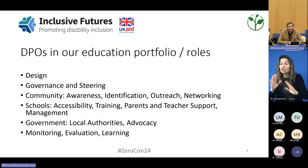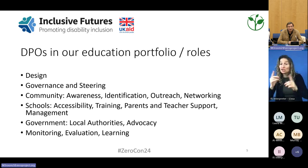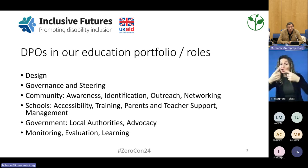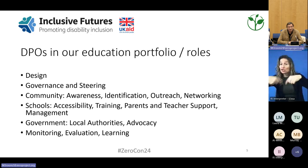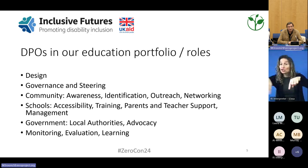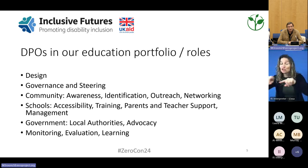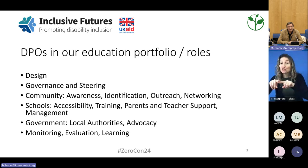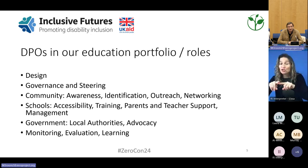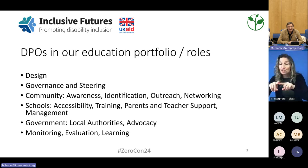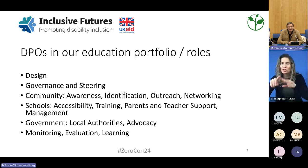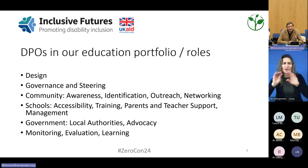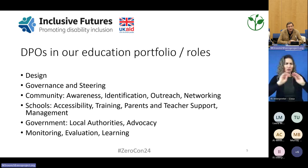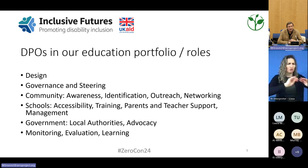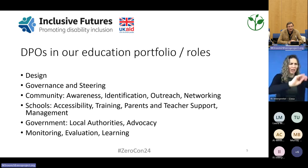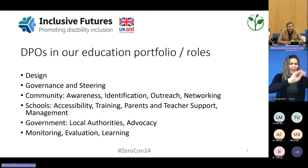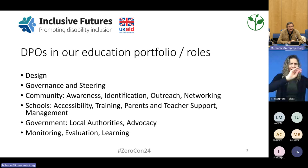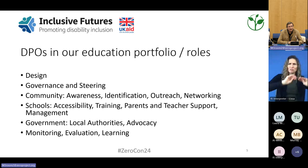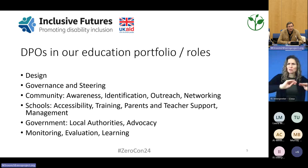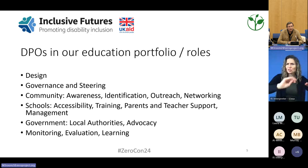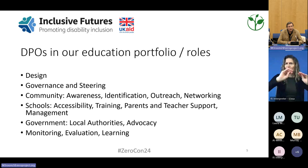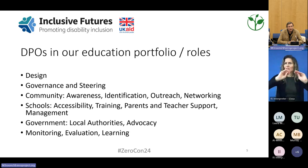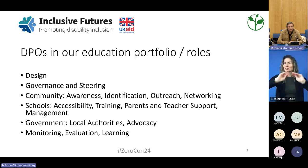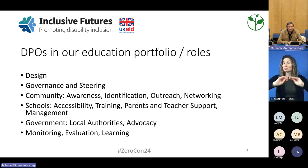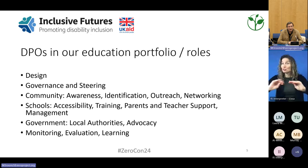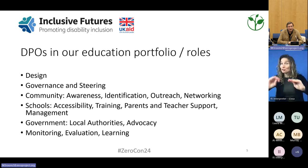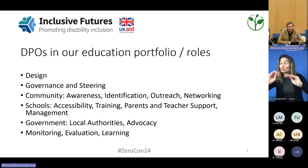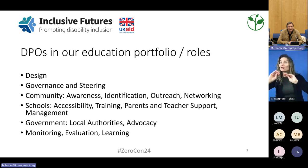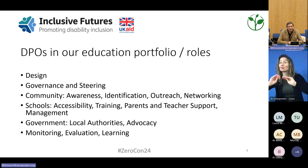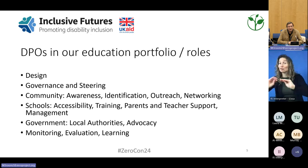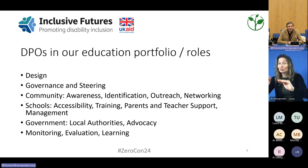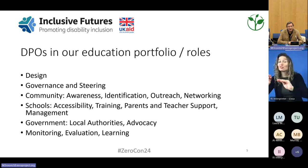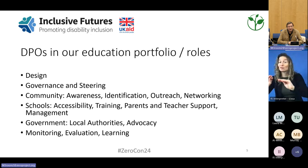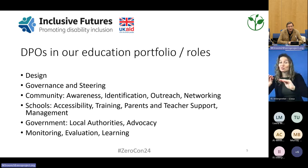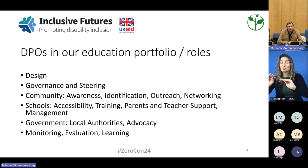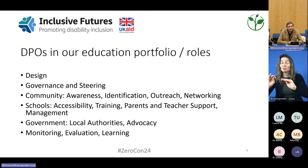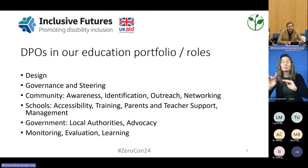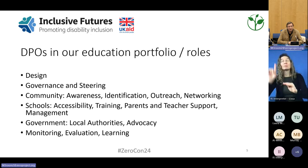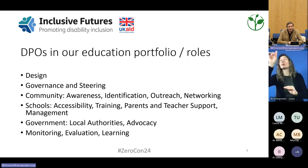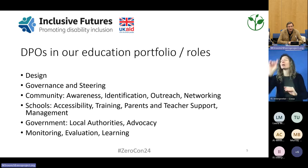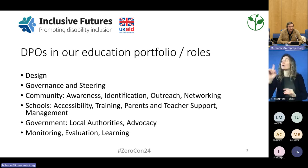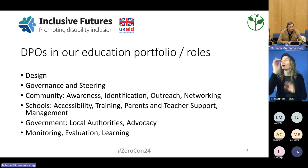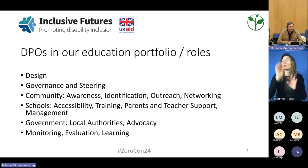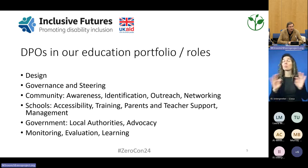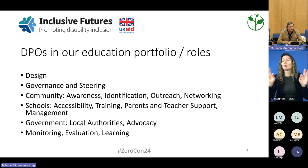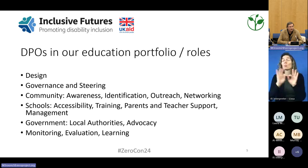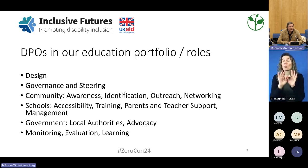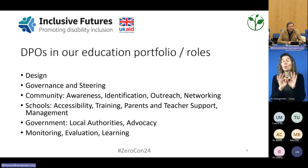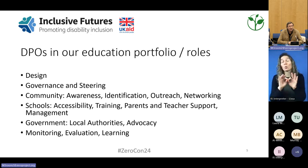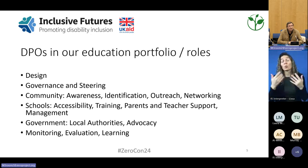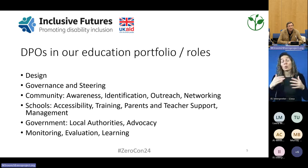And also importantly, they link up to the local government. That has really made a huge difference